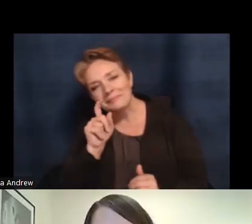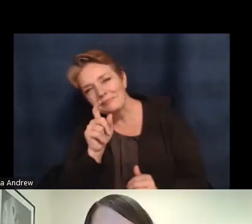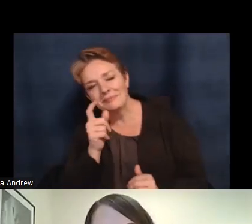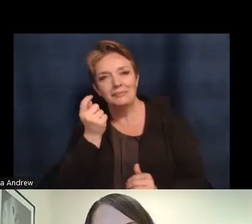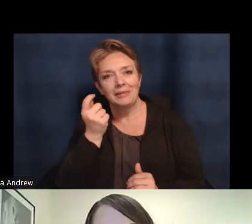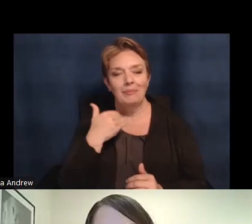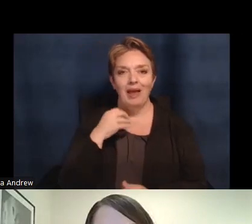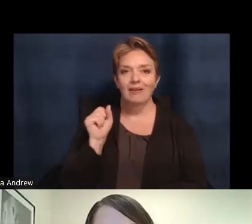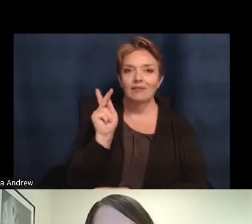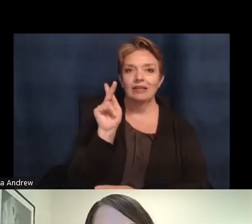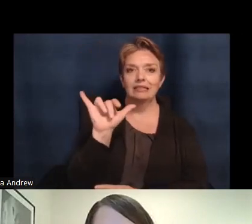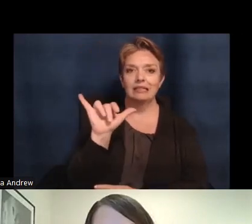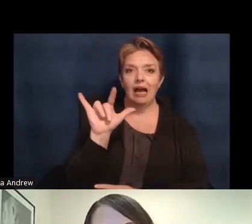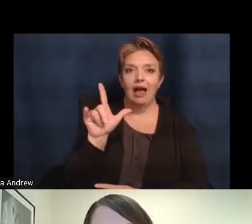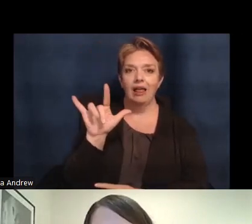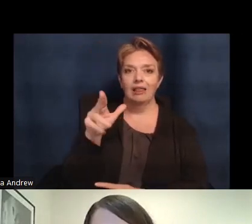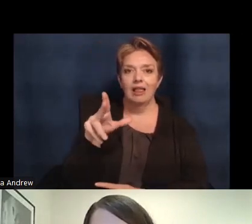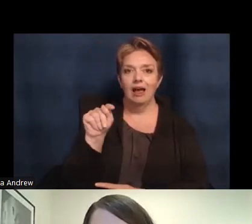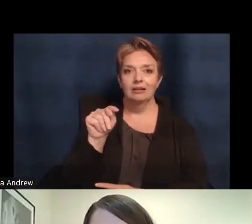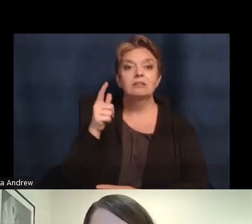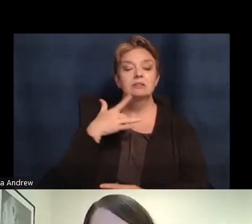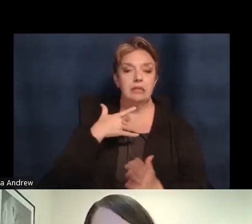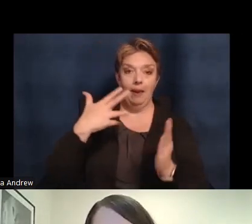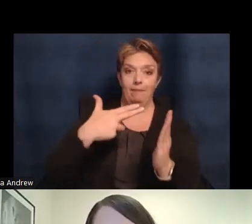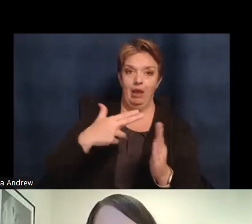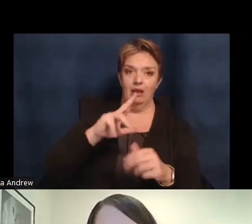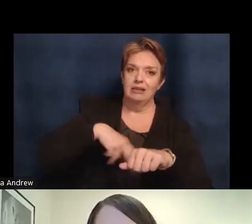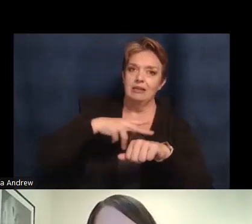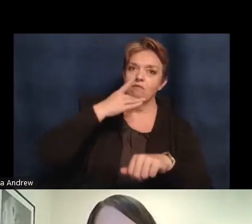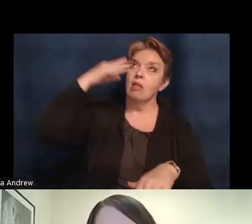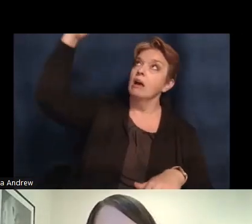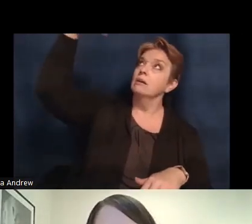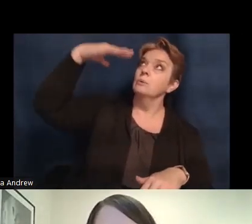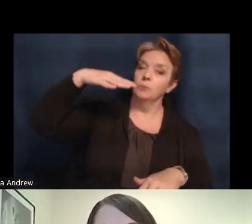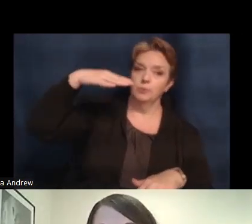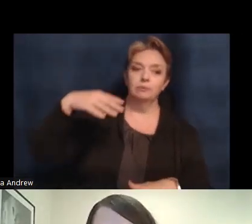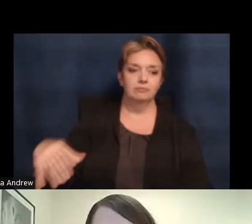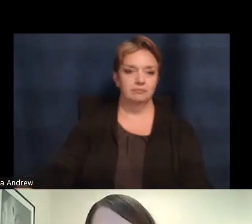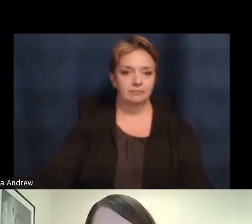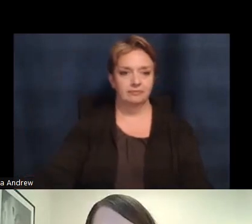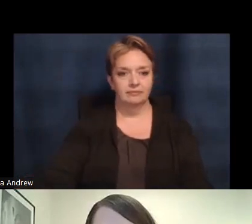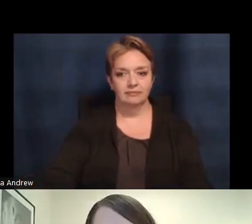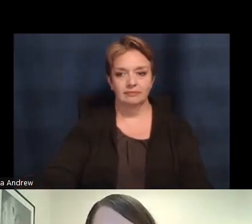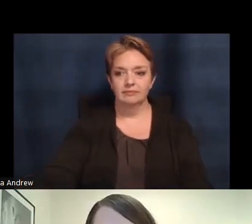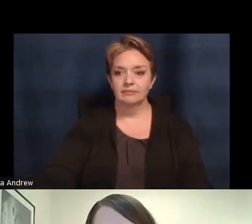Miss O’Keeffe primarily painted using natural light and she has an office area in the back.